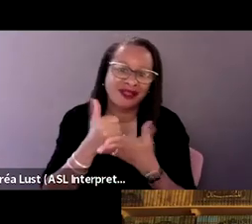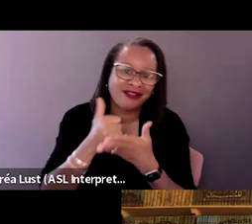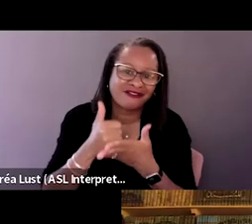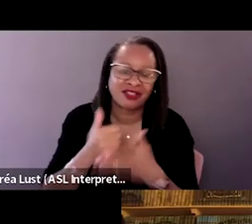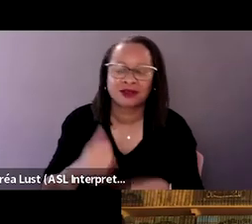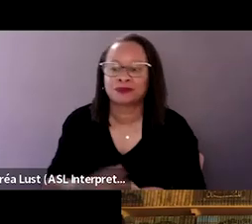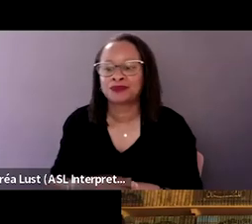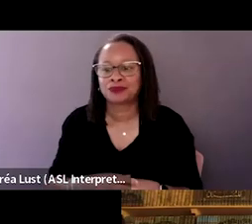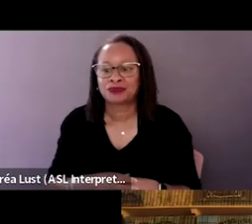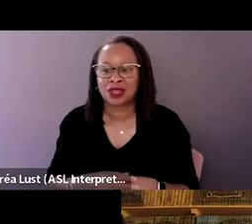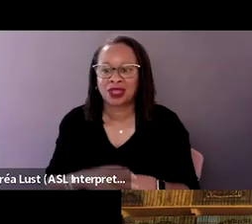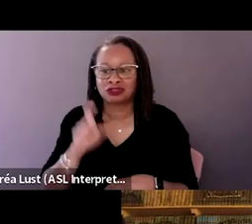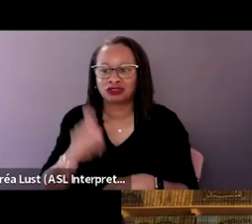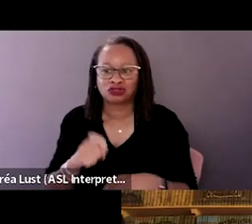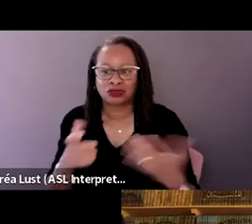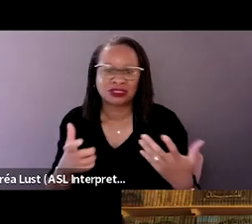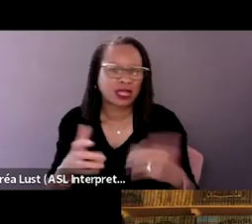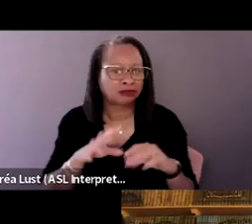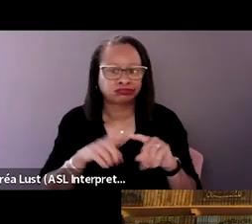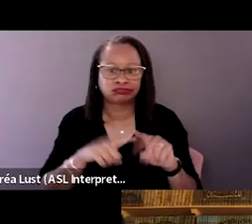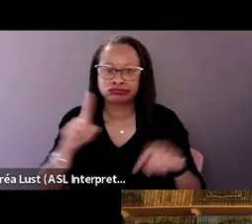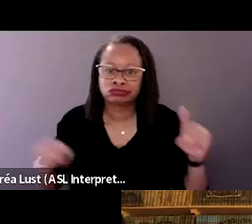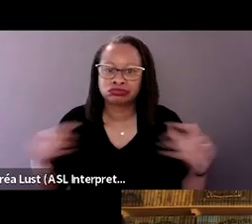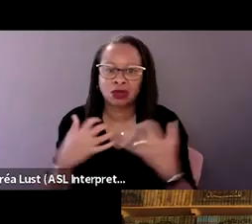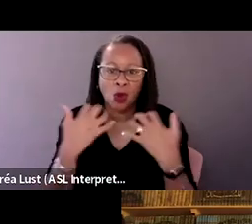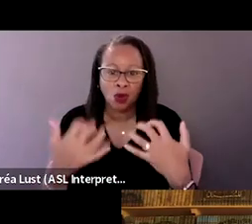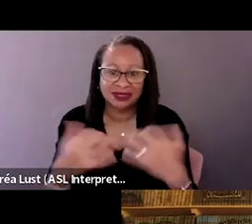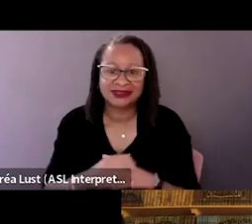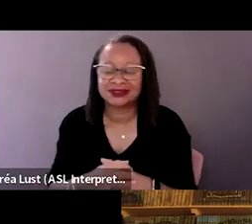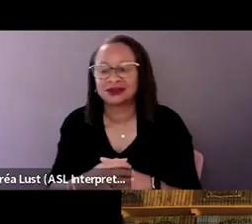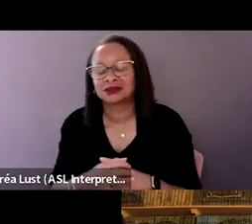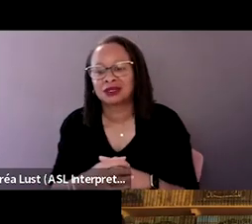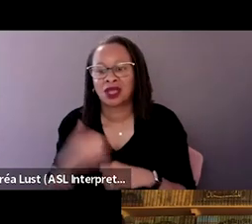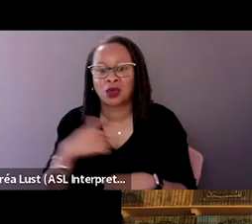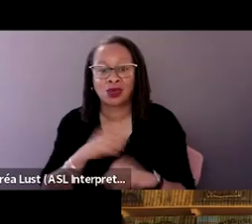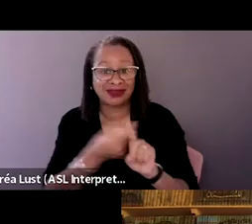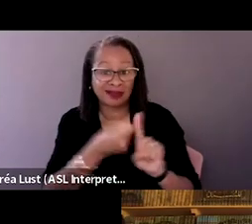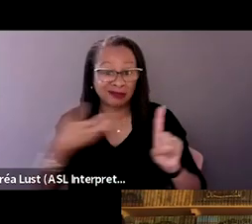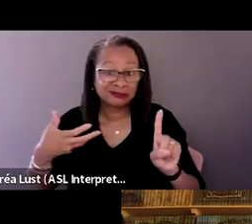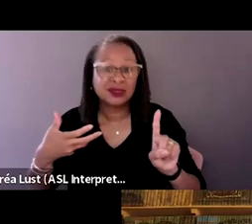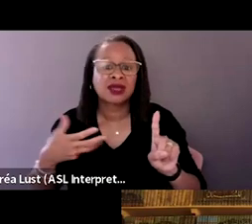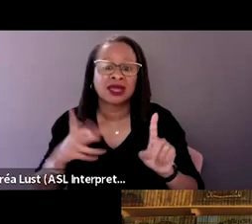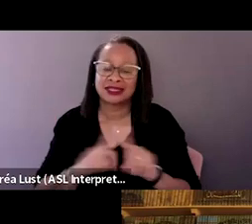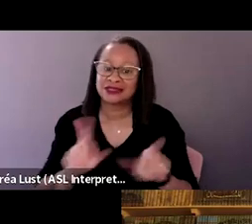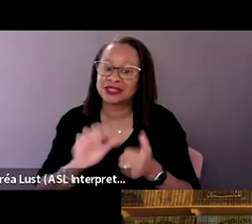I'm sure for a, you know, quite broad audience, I hope that have joined today that we can unpack the differences of how things get financed